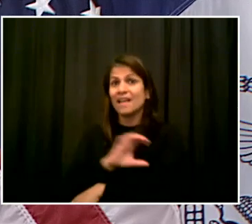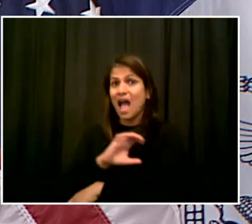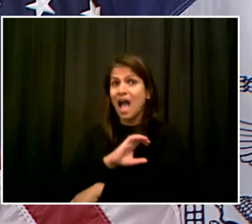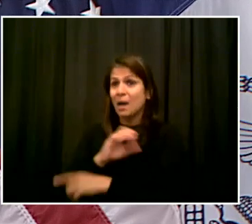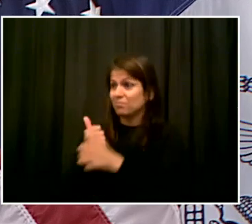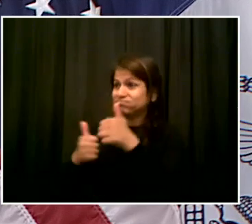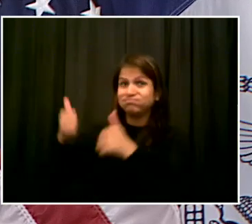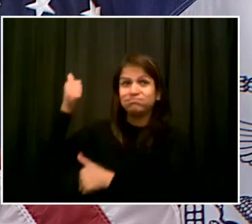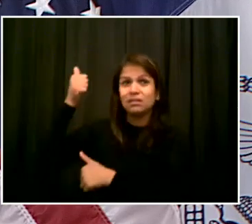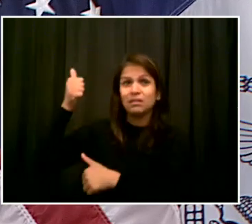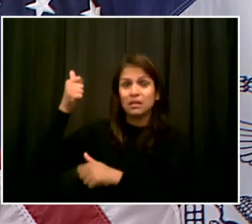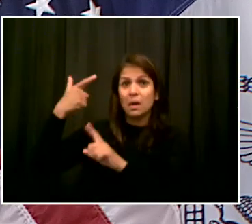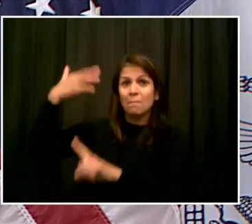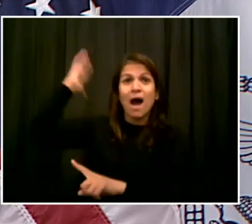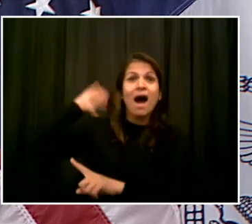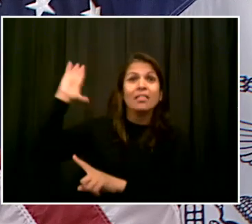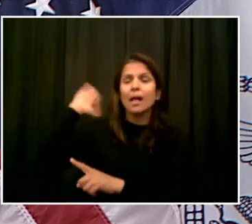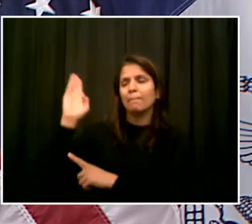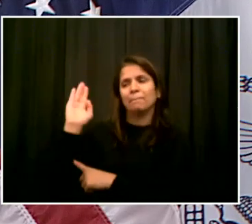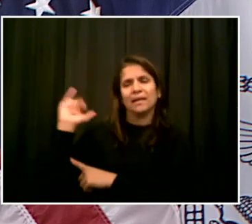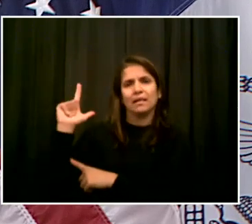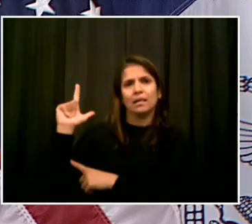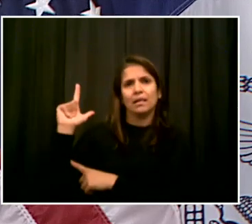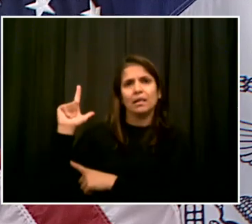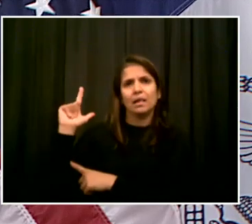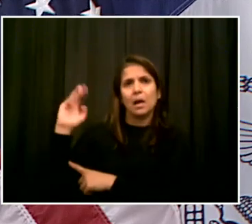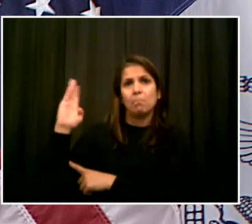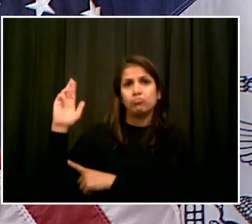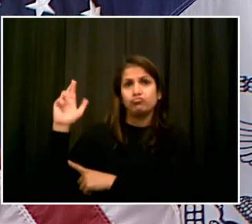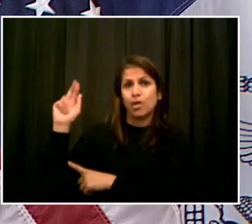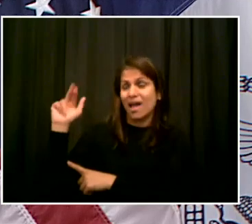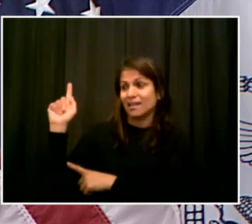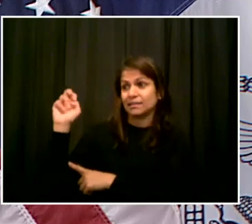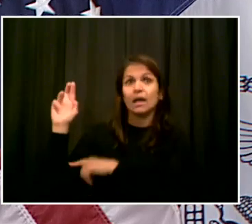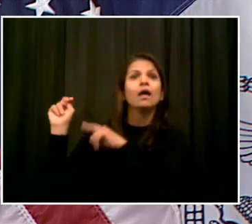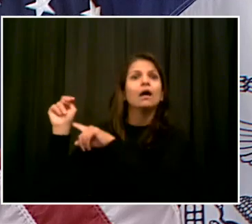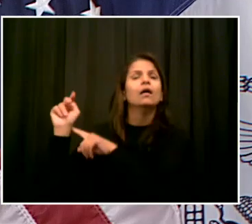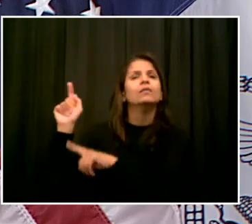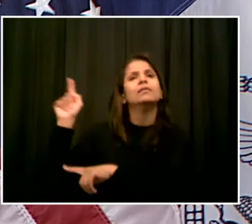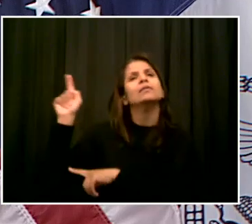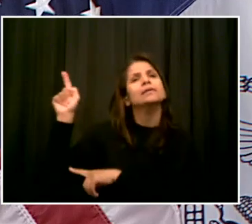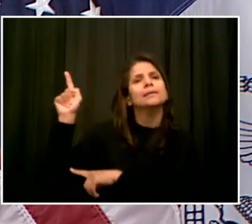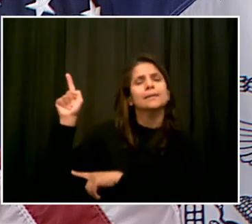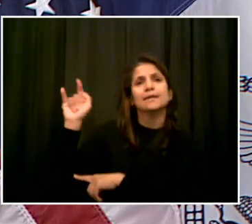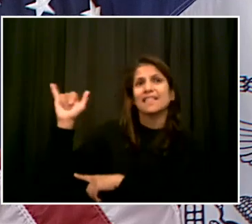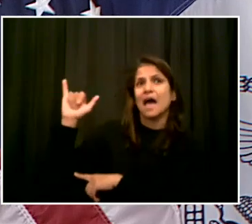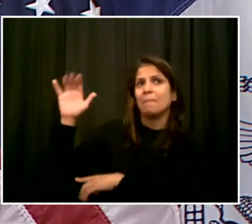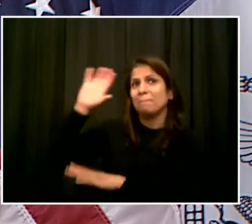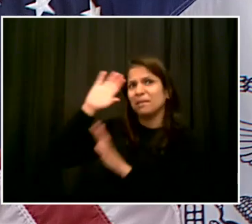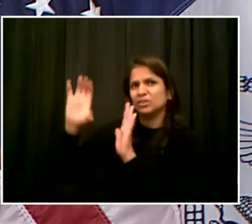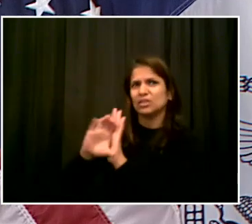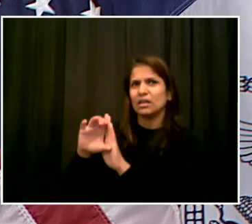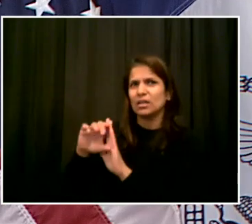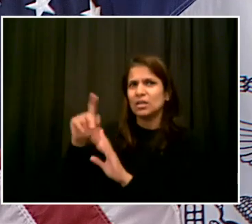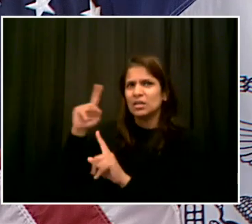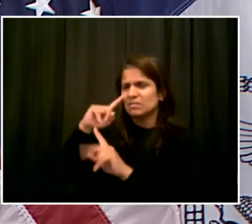NEW YORK CITY, ONE OF THE MOST RENOWN POILCE LEADERS OF OUR TIMES SAID THAT LOOKS LIKE A